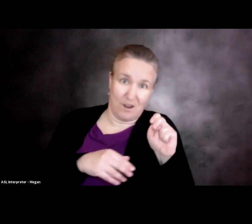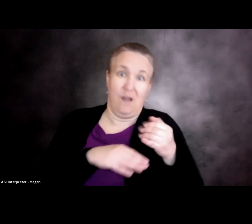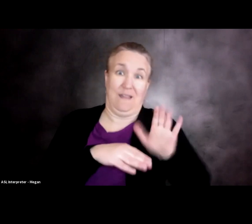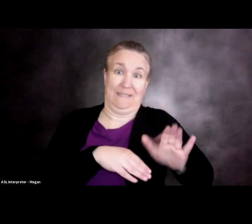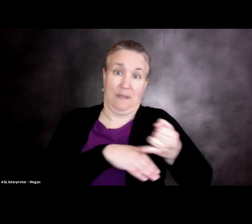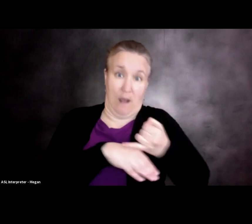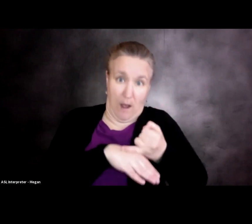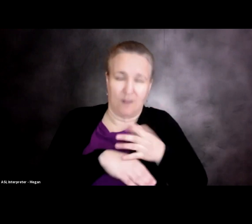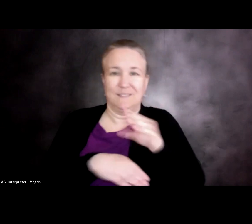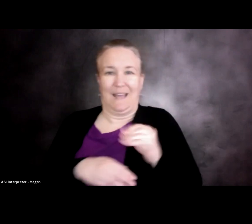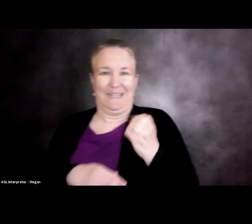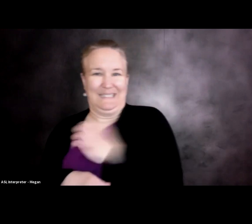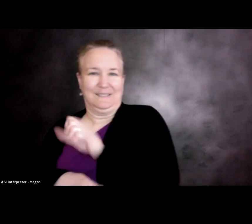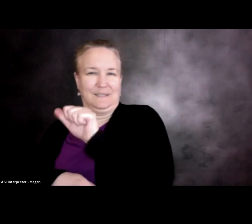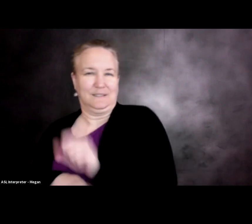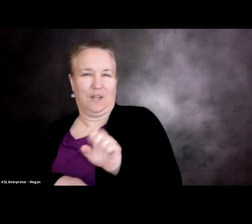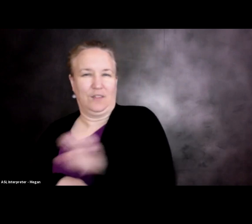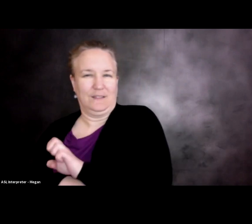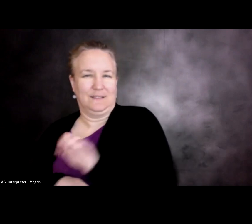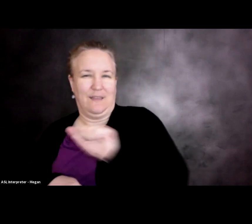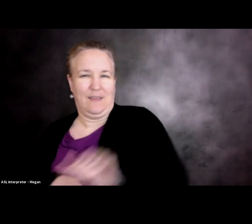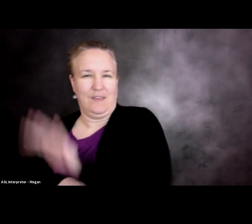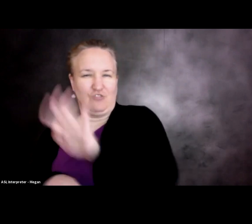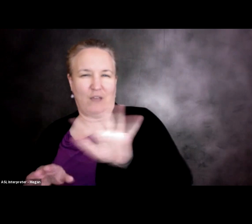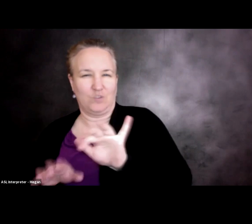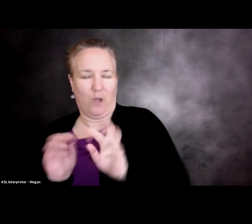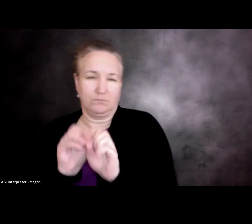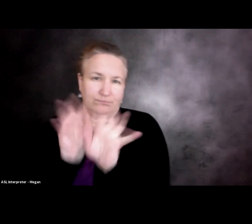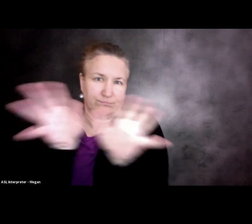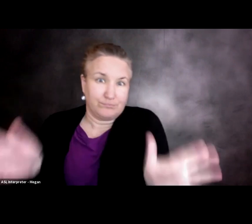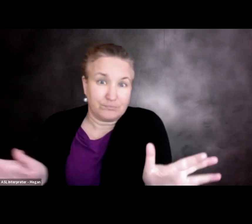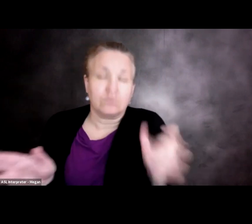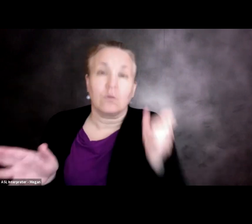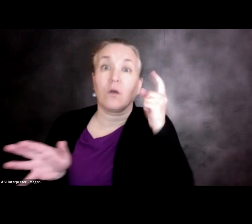And in the age of empire, multiple empires overlapped.